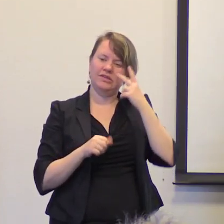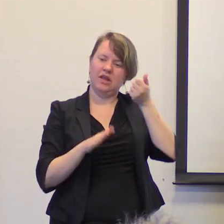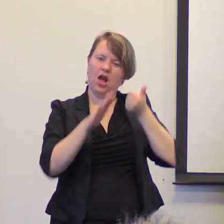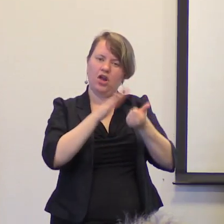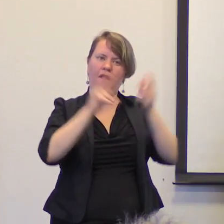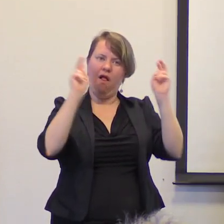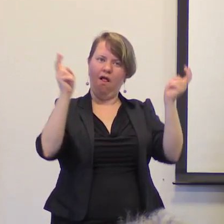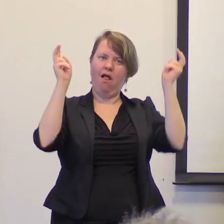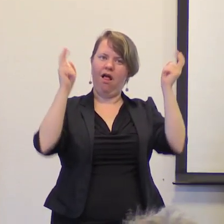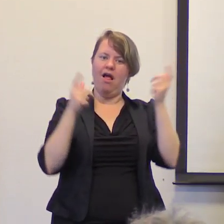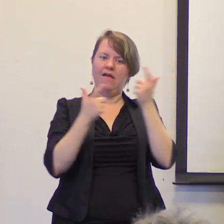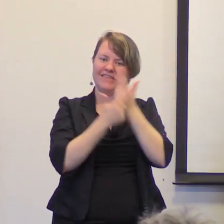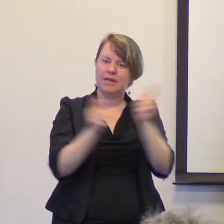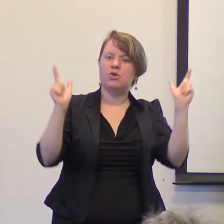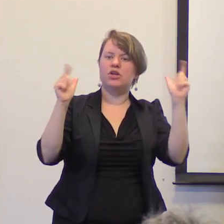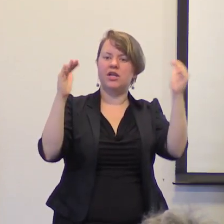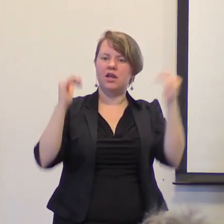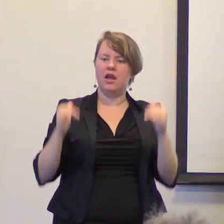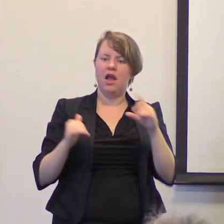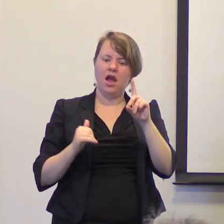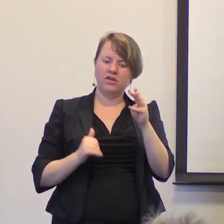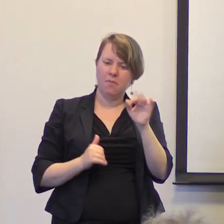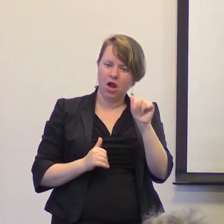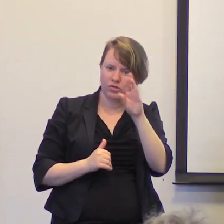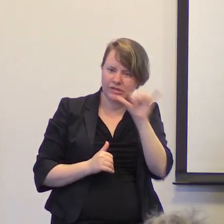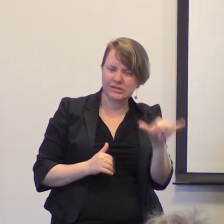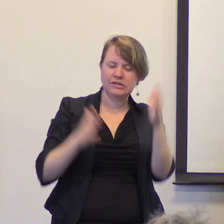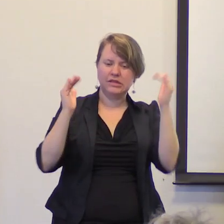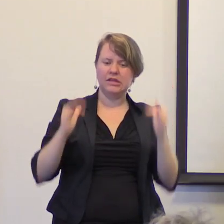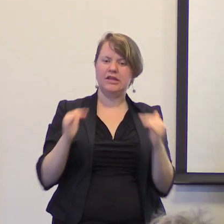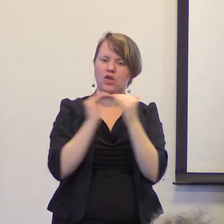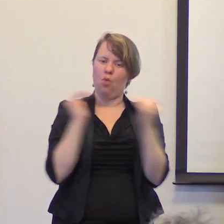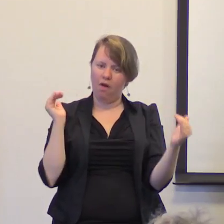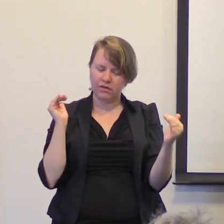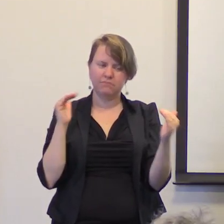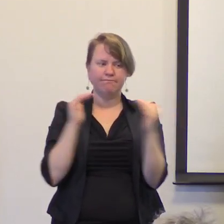under headings of "liberty," "democracy," and "equality and justice," we've about covered the waterfront.